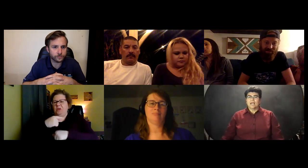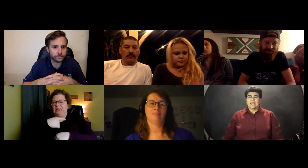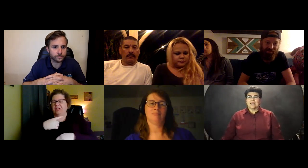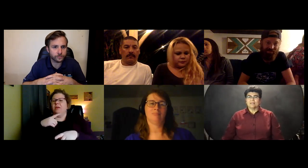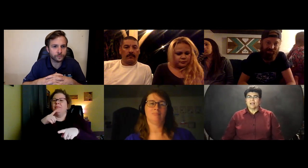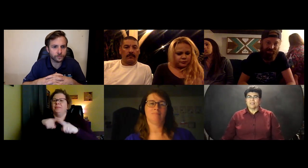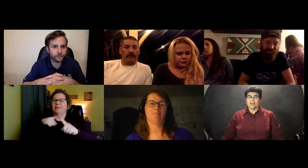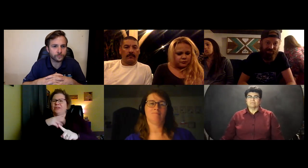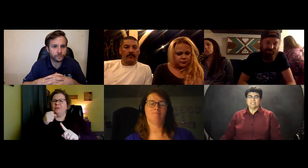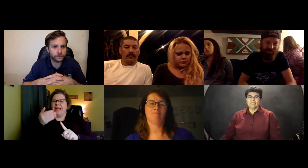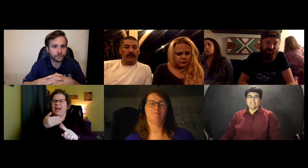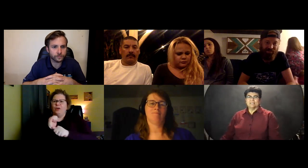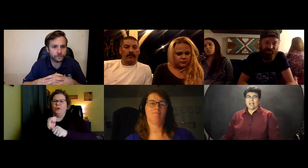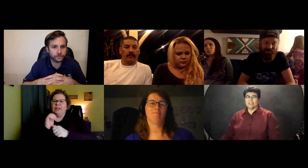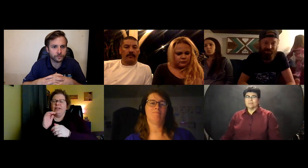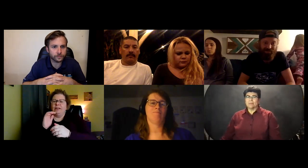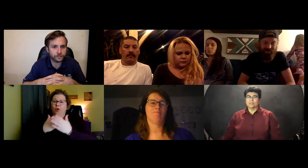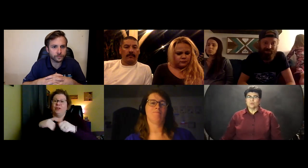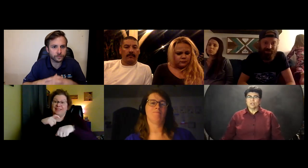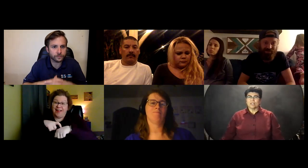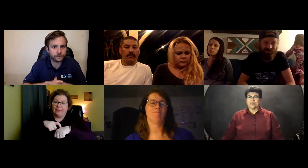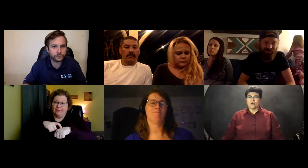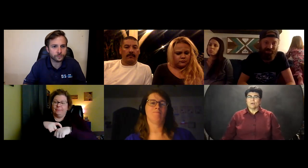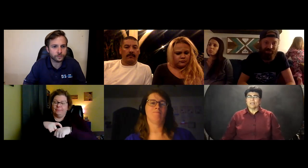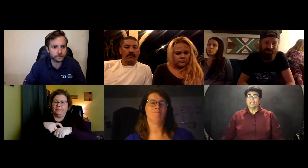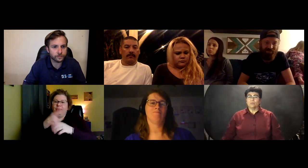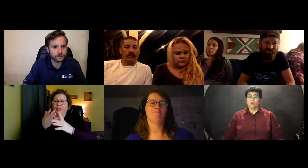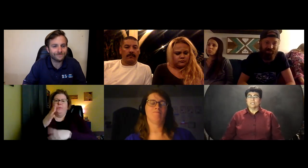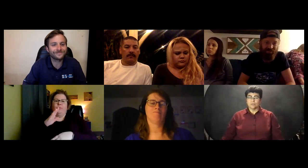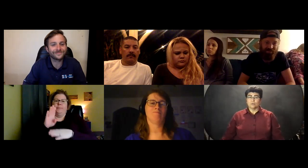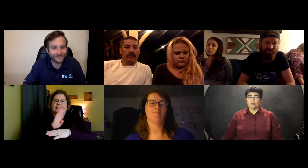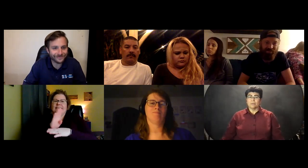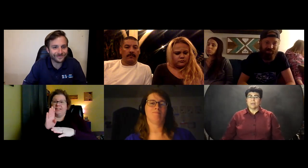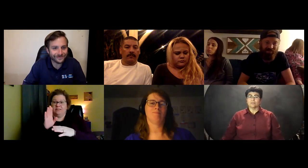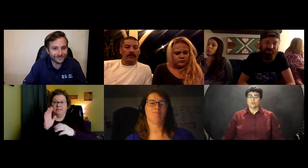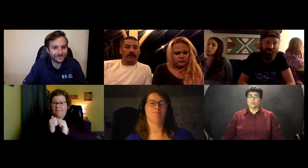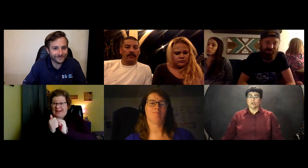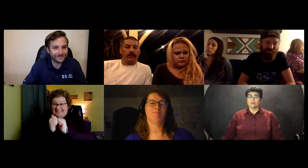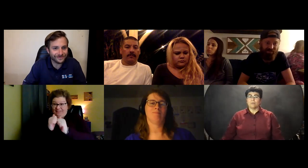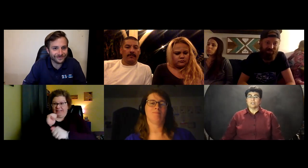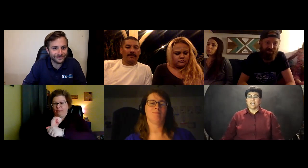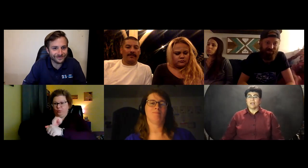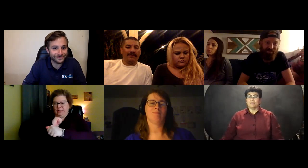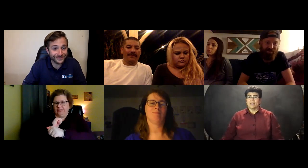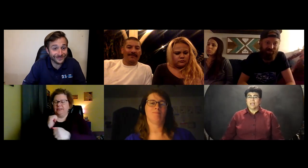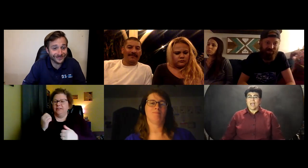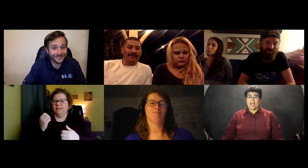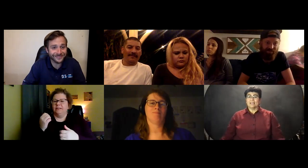and i thought he's not going to be able to work you know but he was